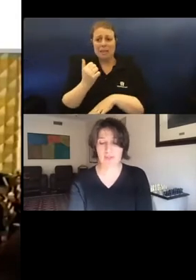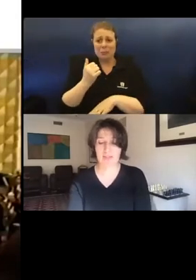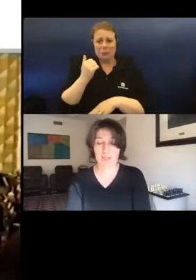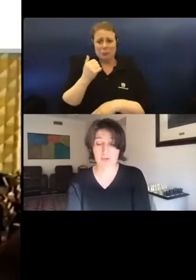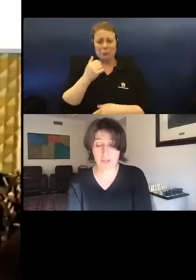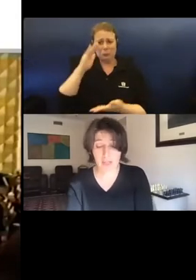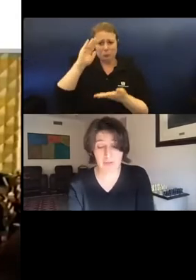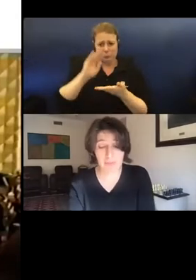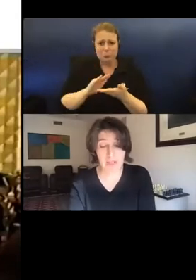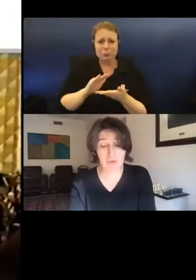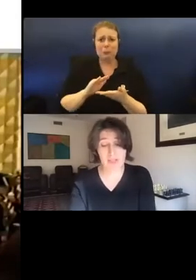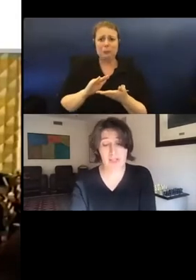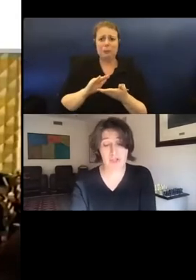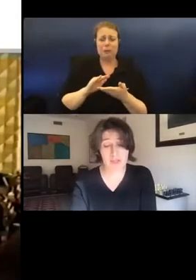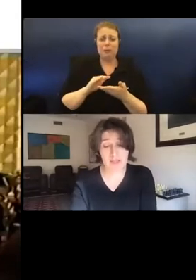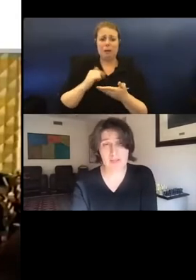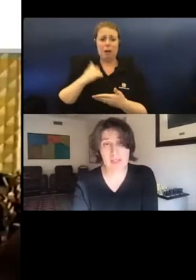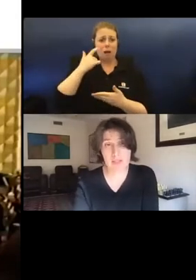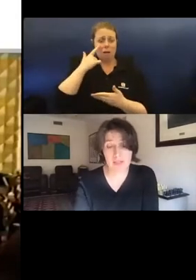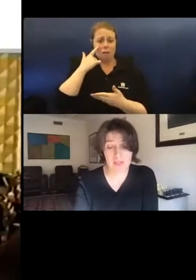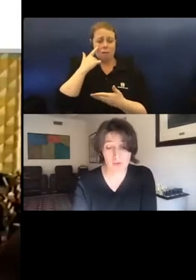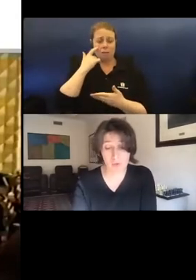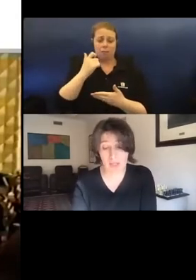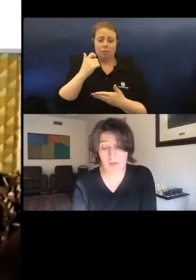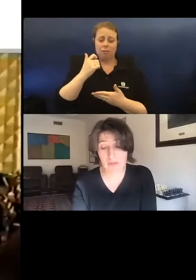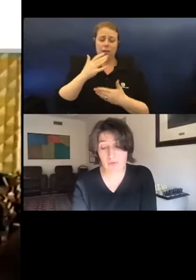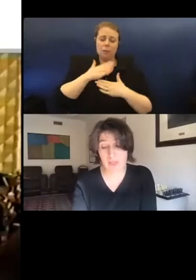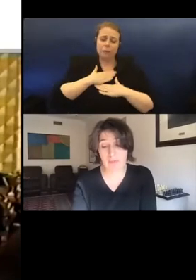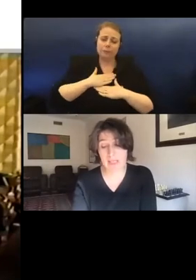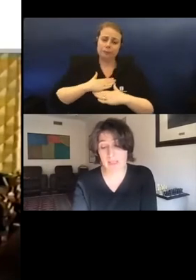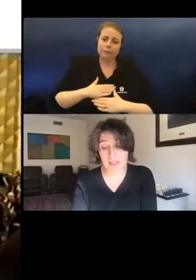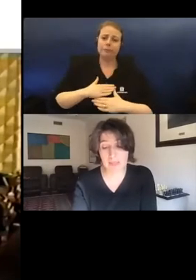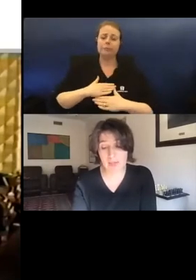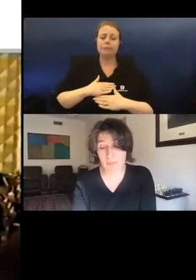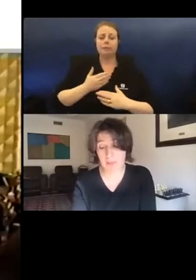country i found my consolation and serenity in long hours of art making and piano playing